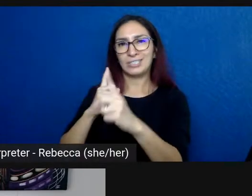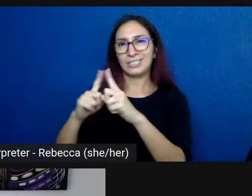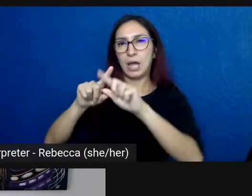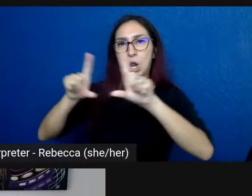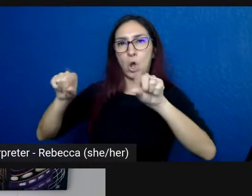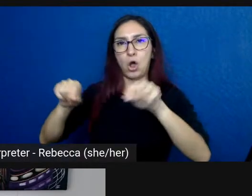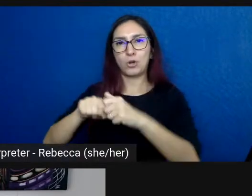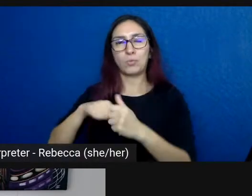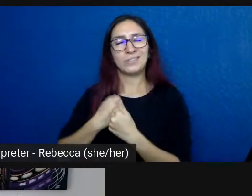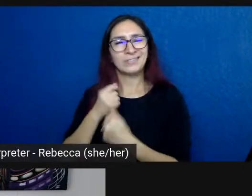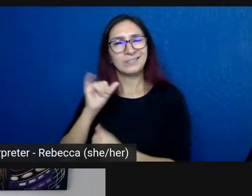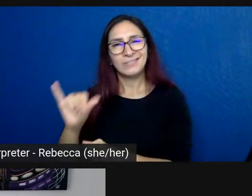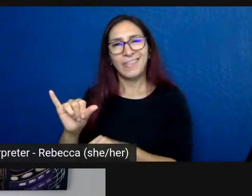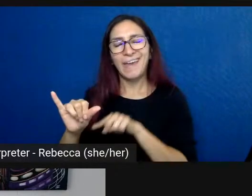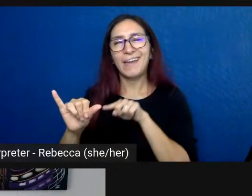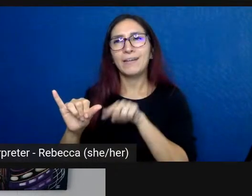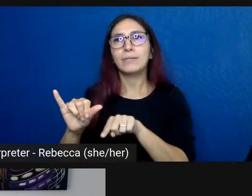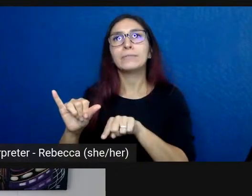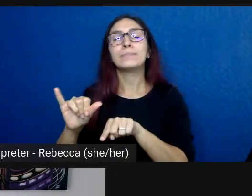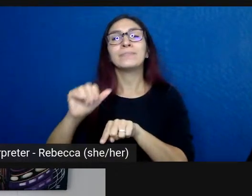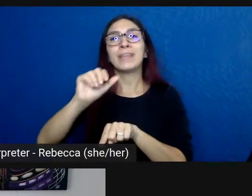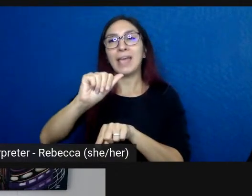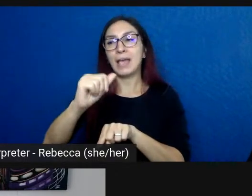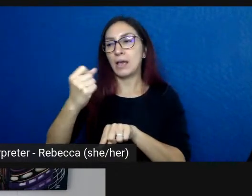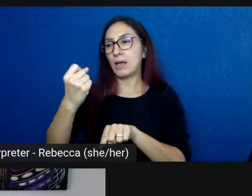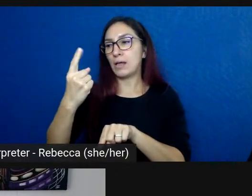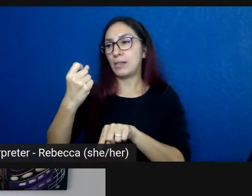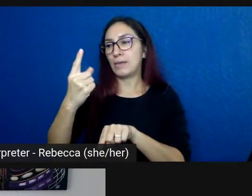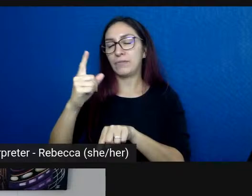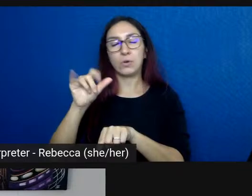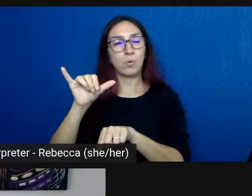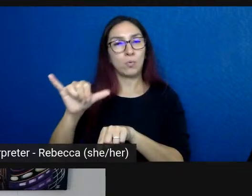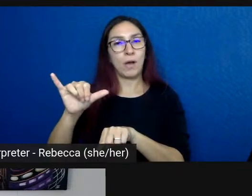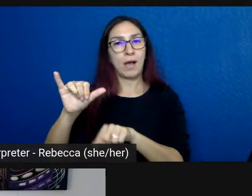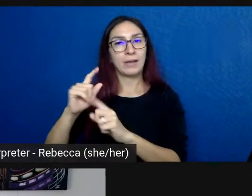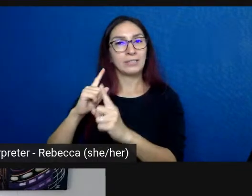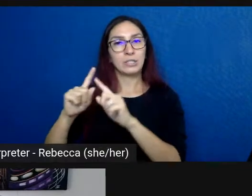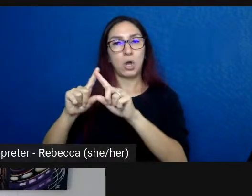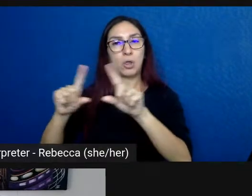There is a special aria role alert Dialog which